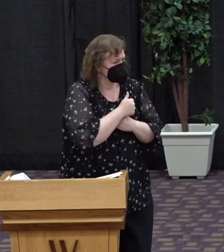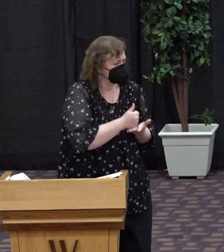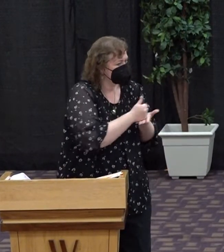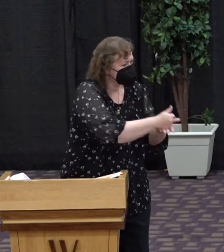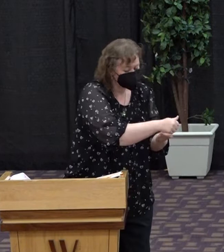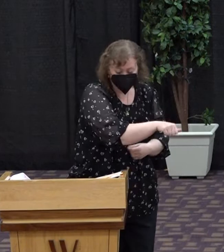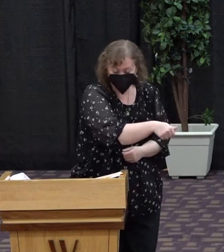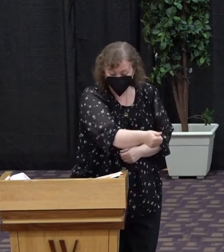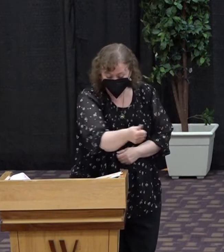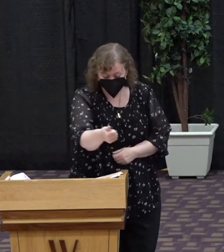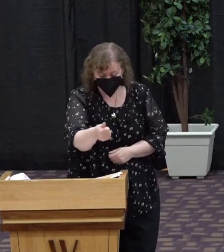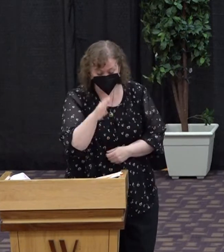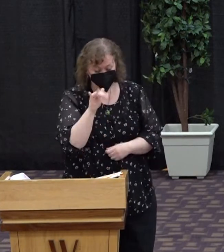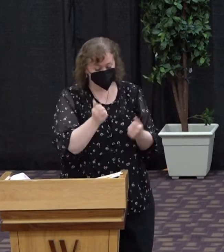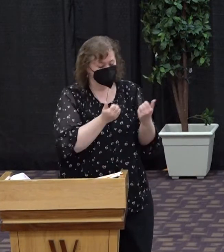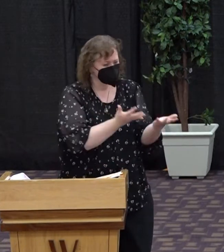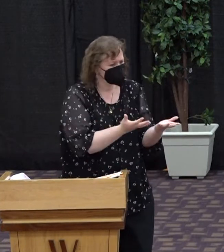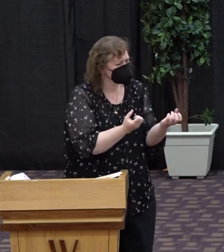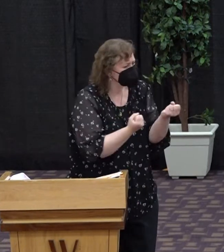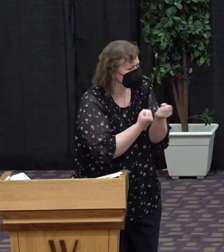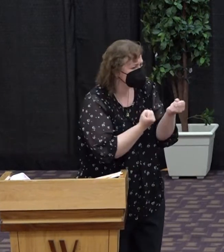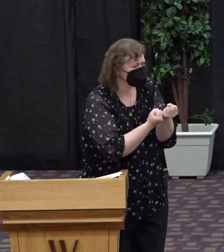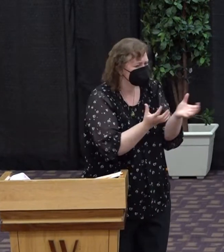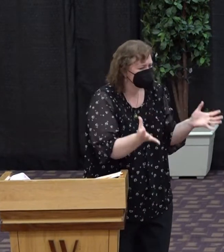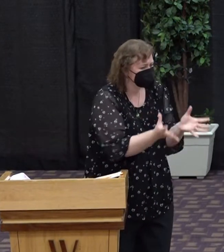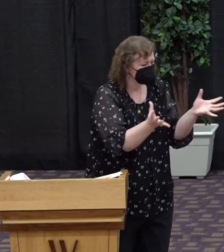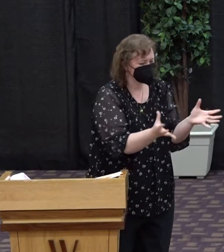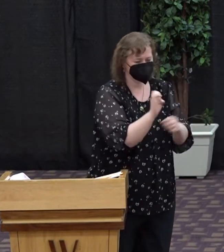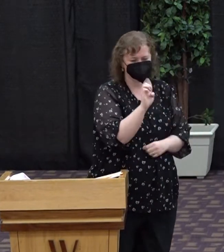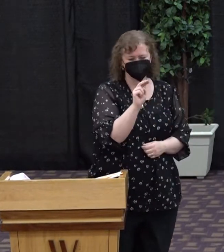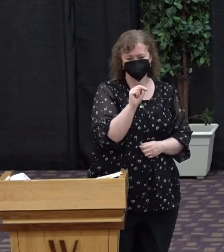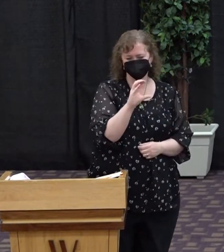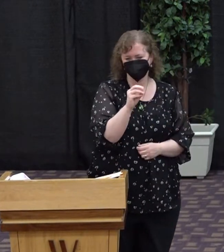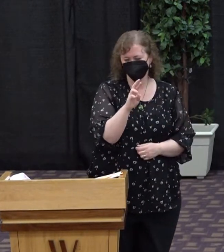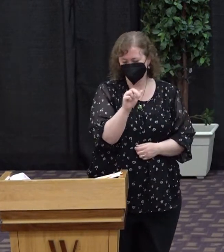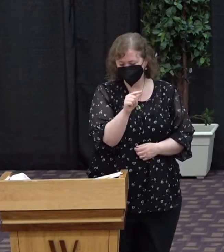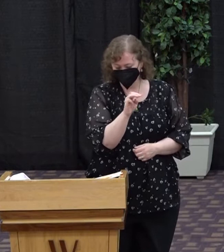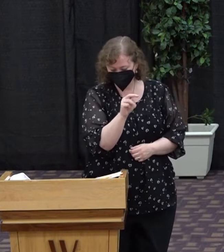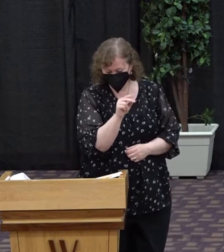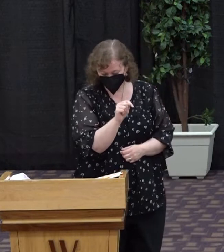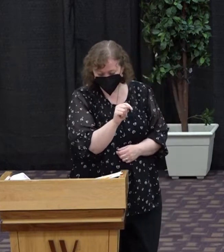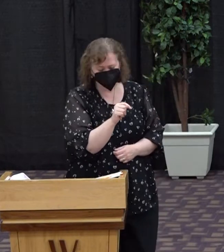You have the innate ability to help other people and provide support an encouragement.